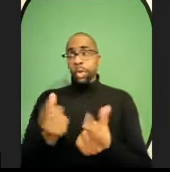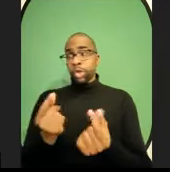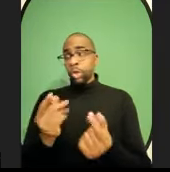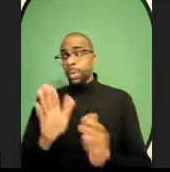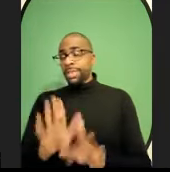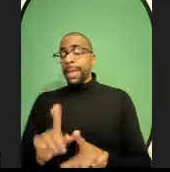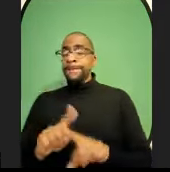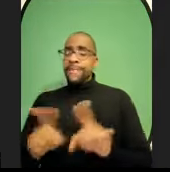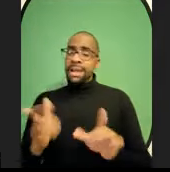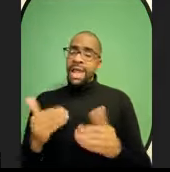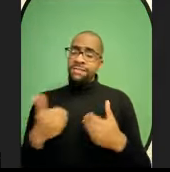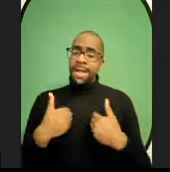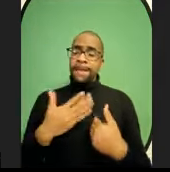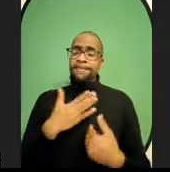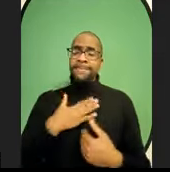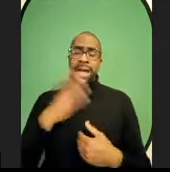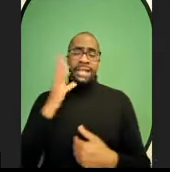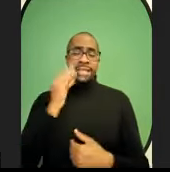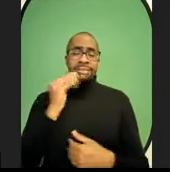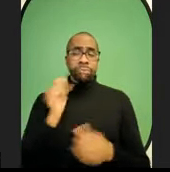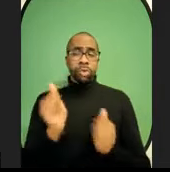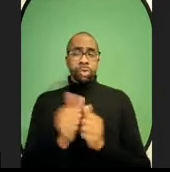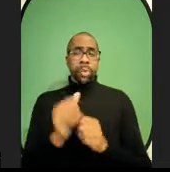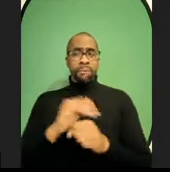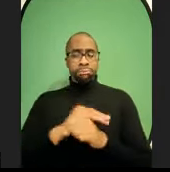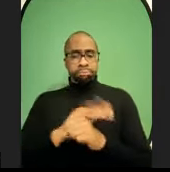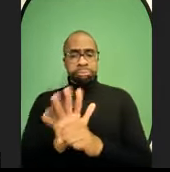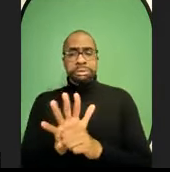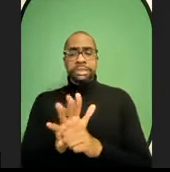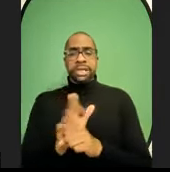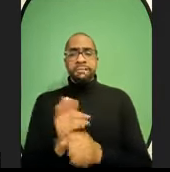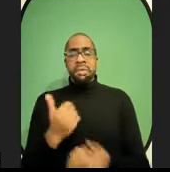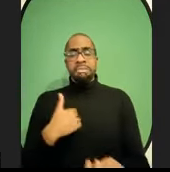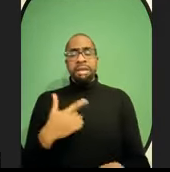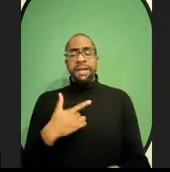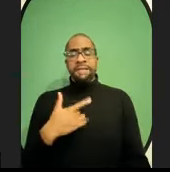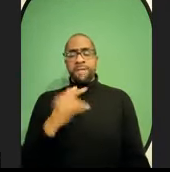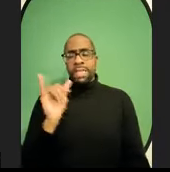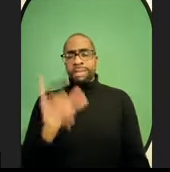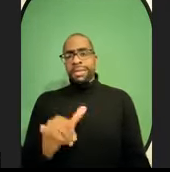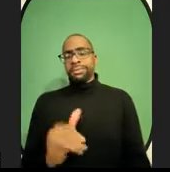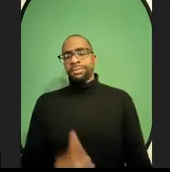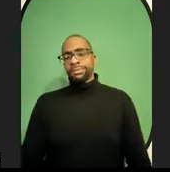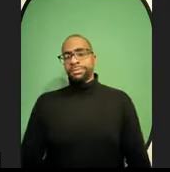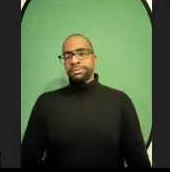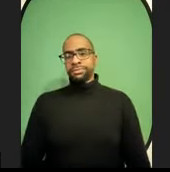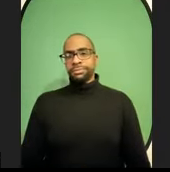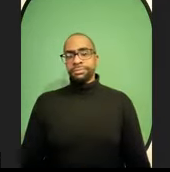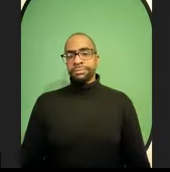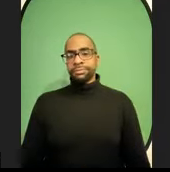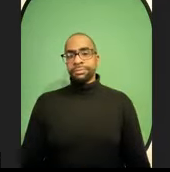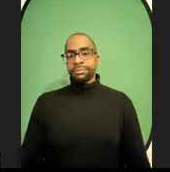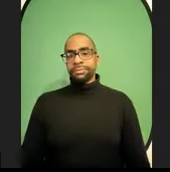to do that. , but obviously I have here , but obviously I have had my own experiences in this pandemic that have.